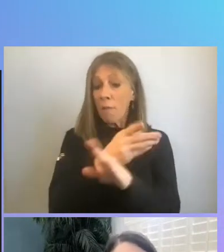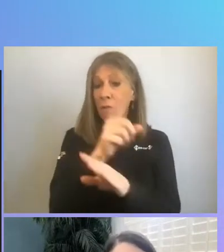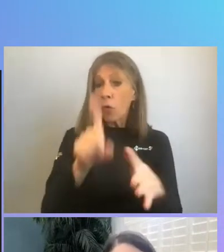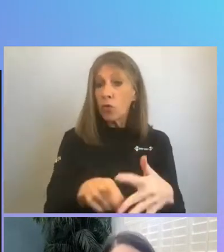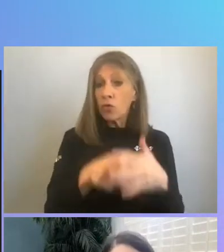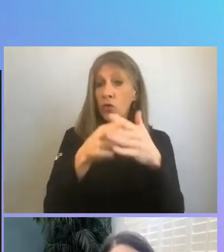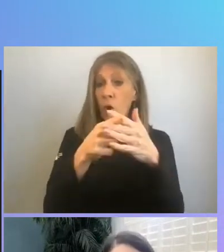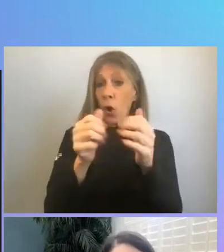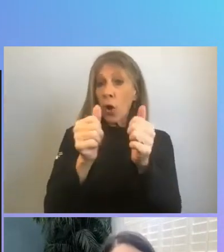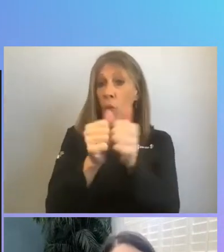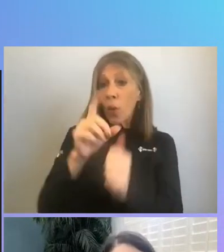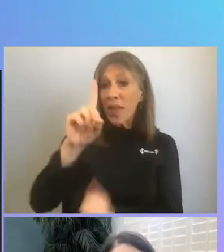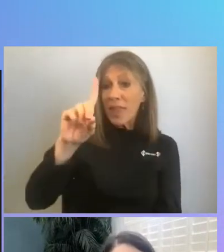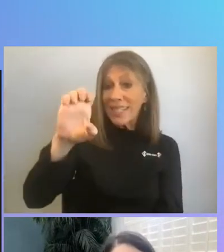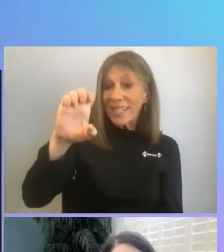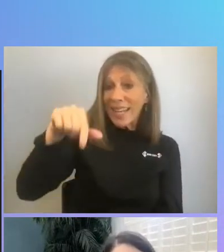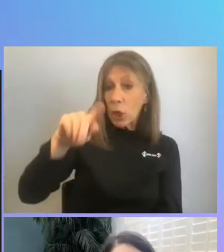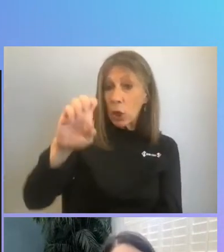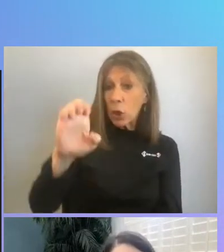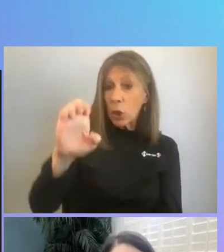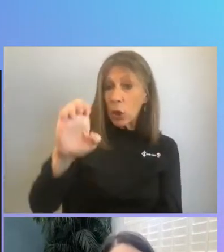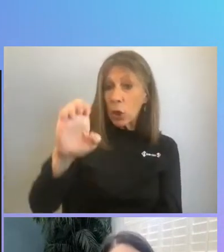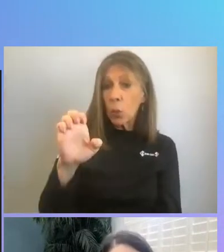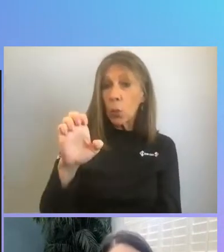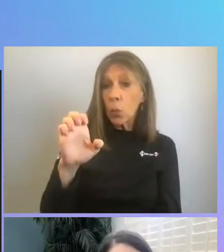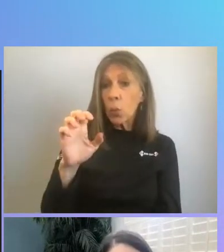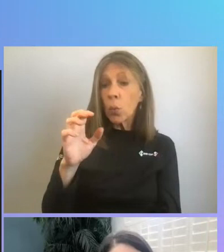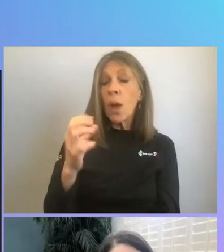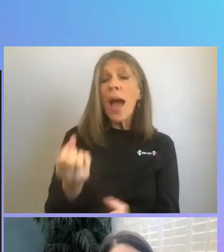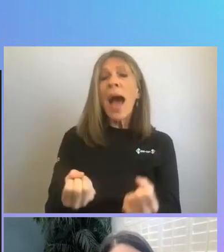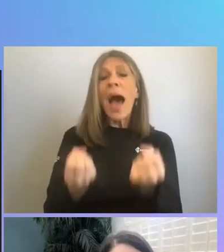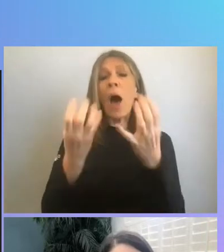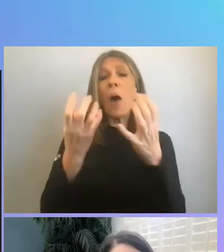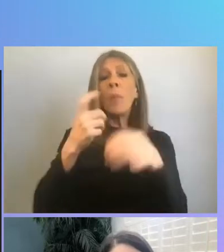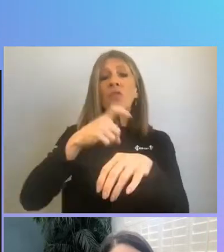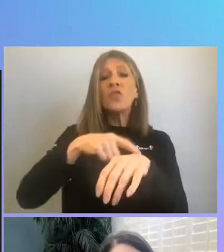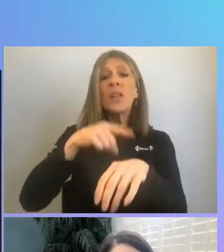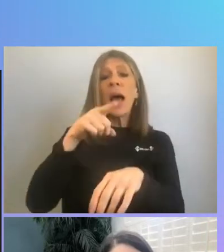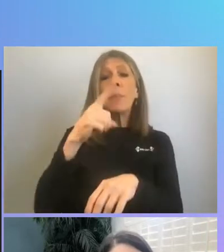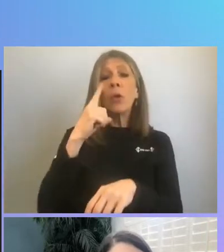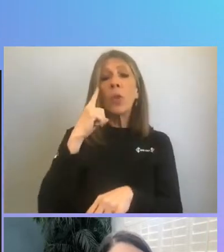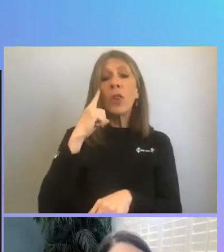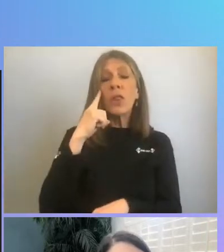Q um, how much time do you think it would take for you? What do